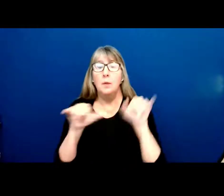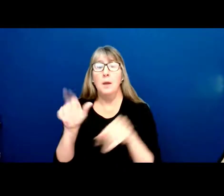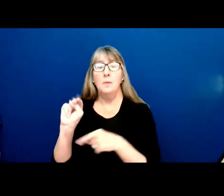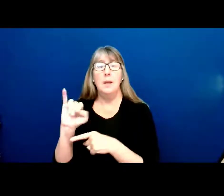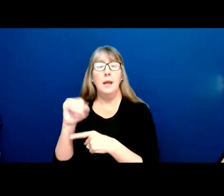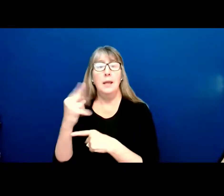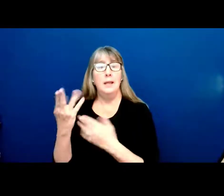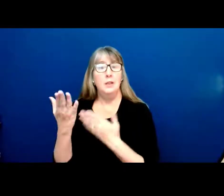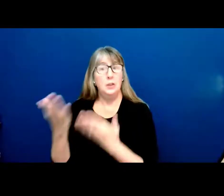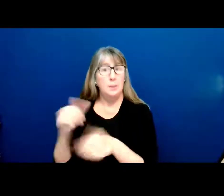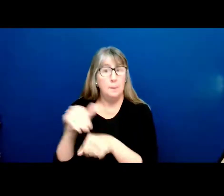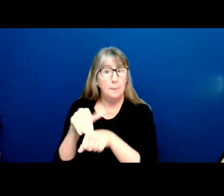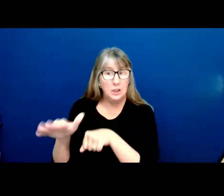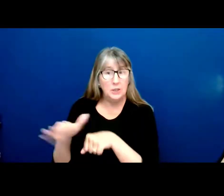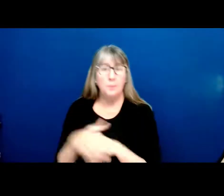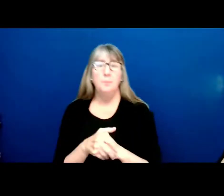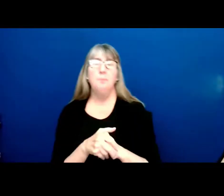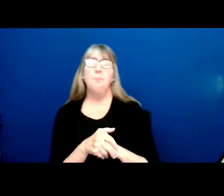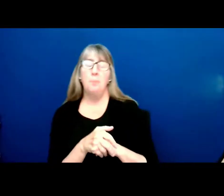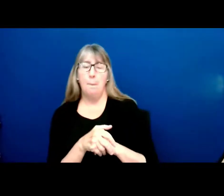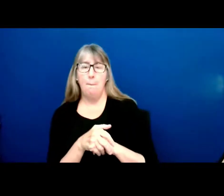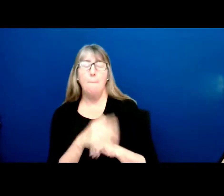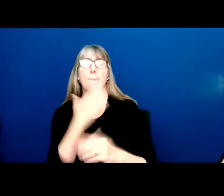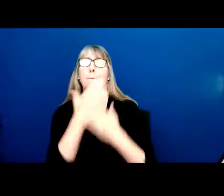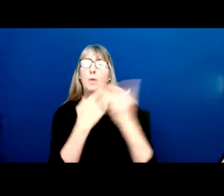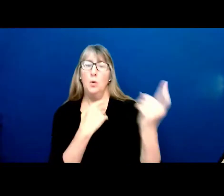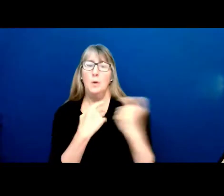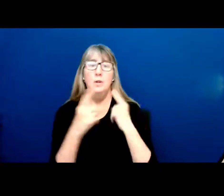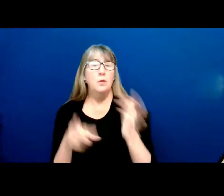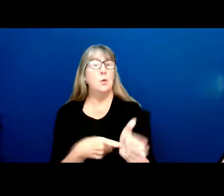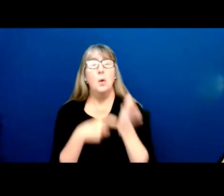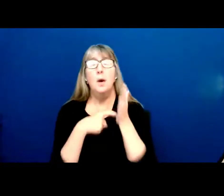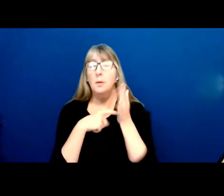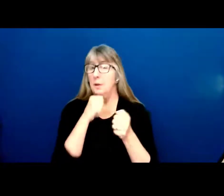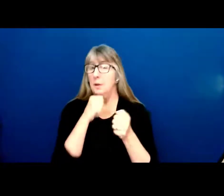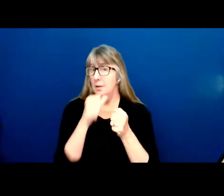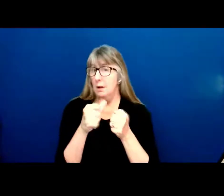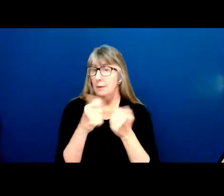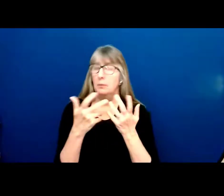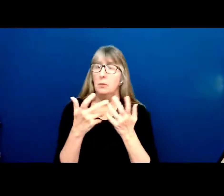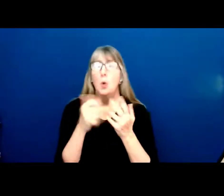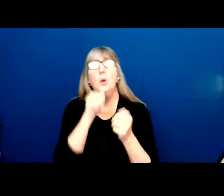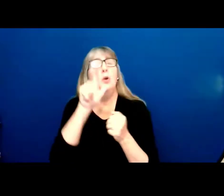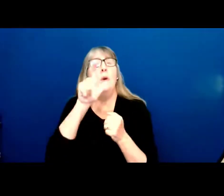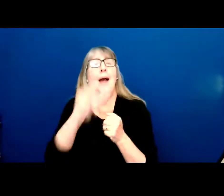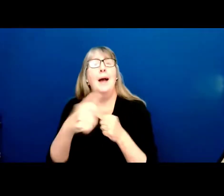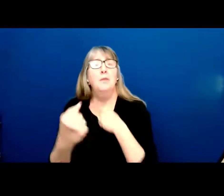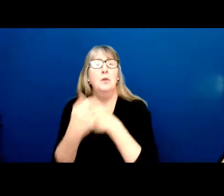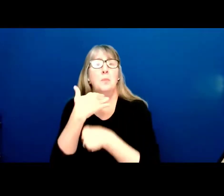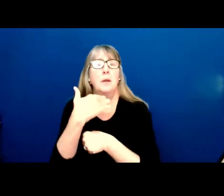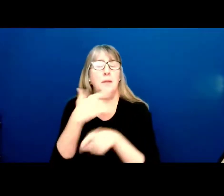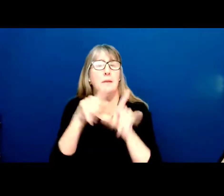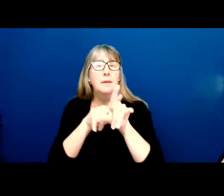Kathy Hancock: Good question. The requirement is not that you don't have to submit at the time of grant application.